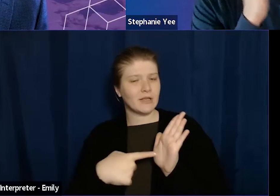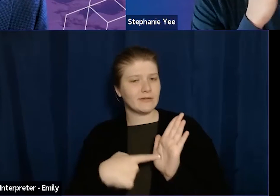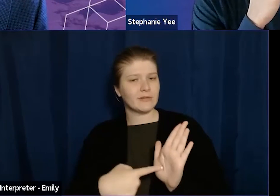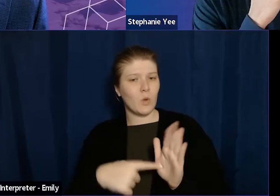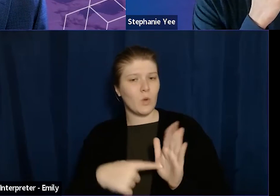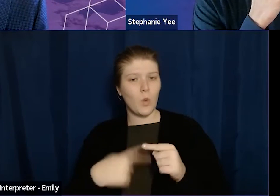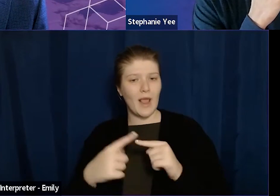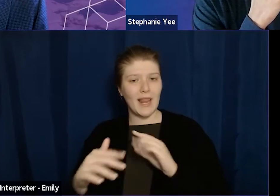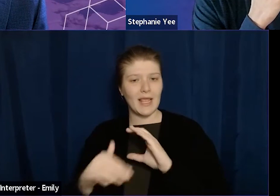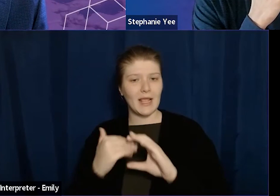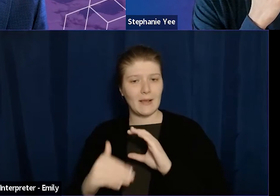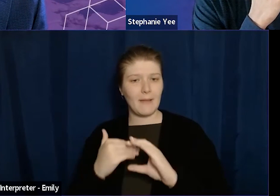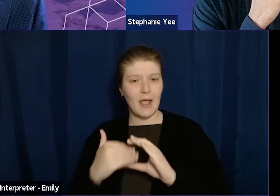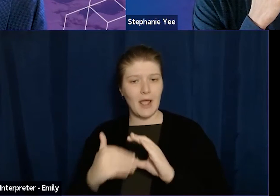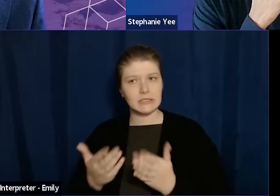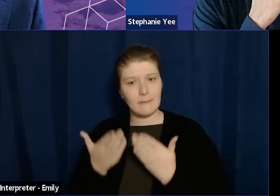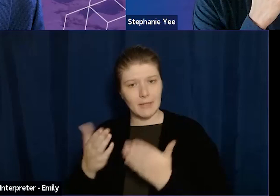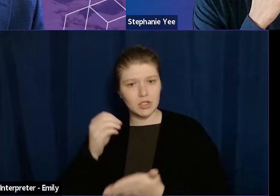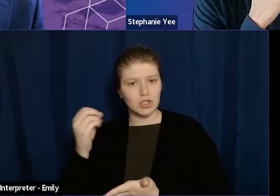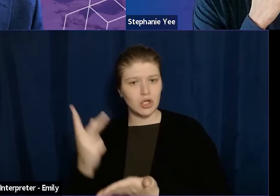for collaborative proposals will be fixed?